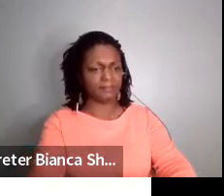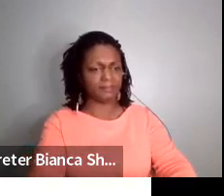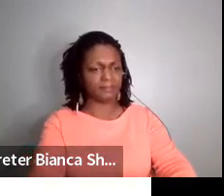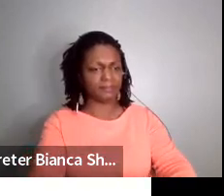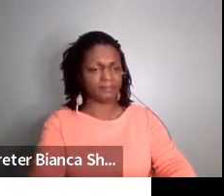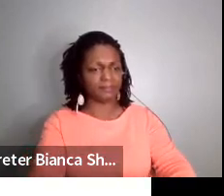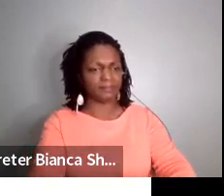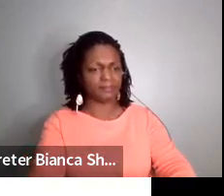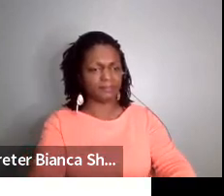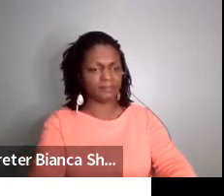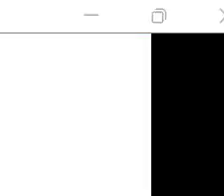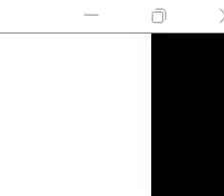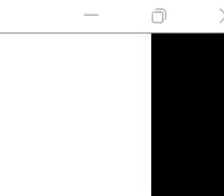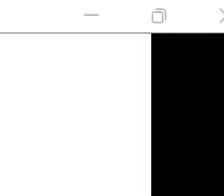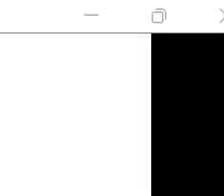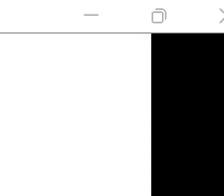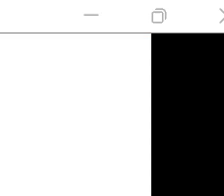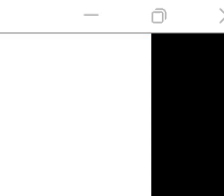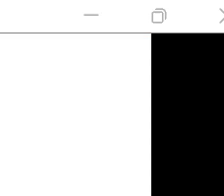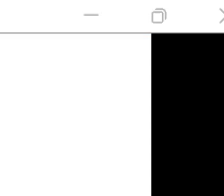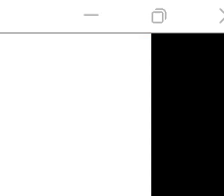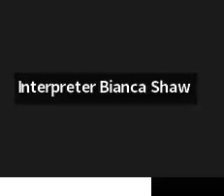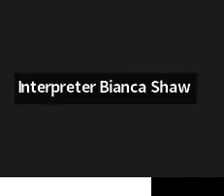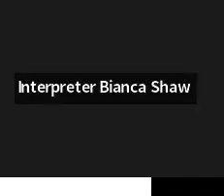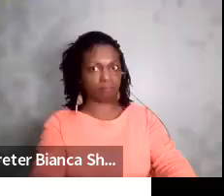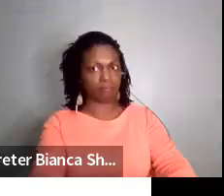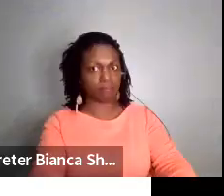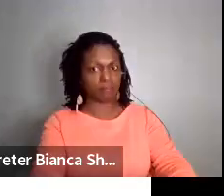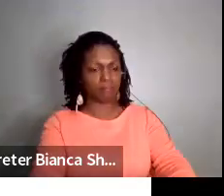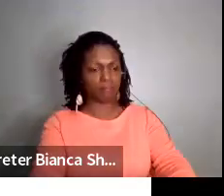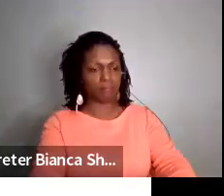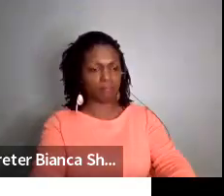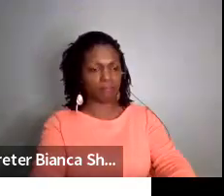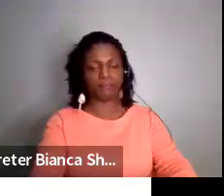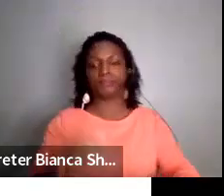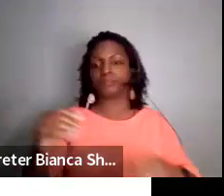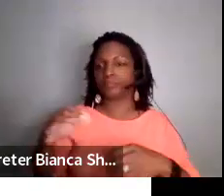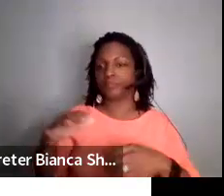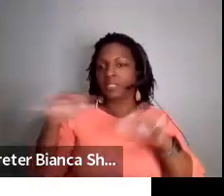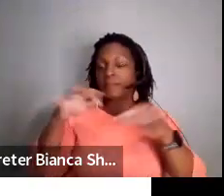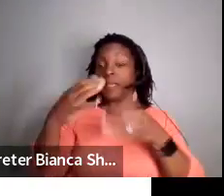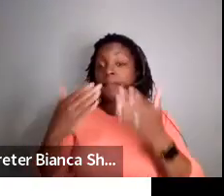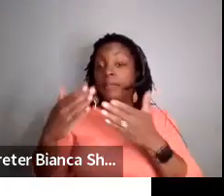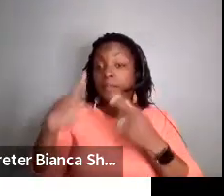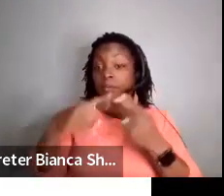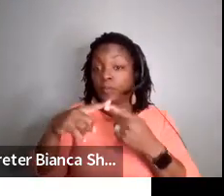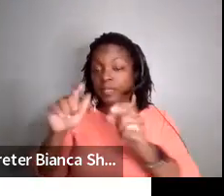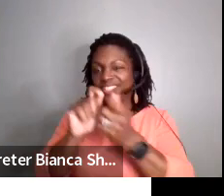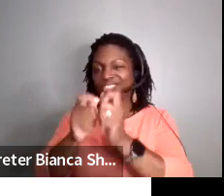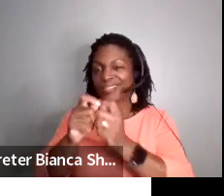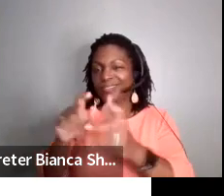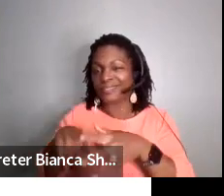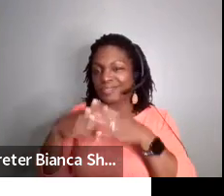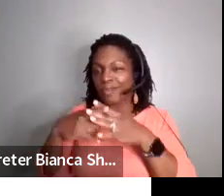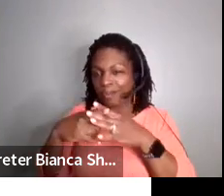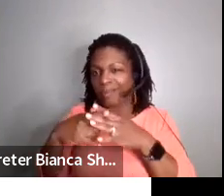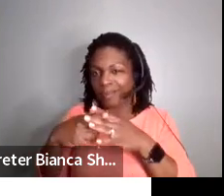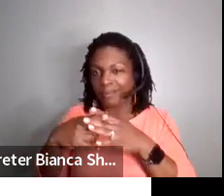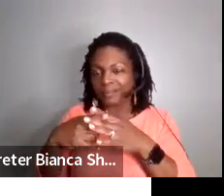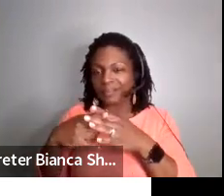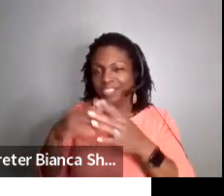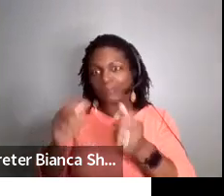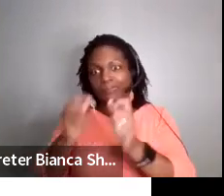So maybe whenever you made the adjustment at the beginning, you had adjusted also.